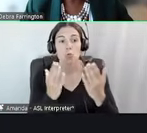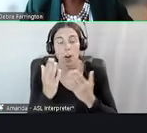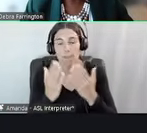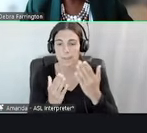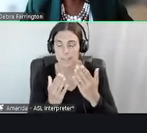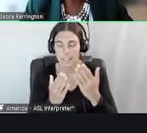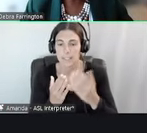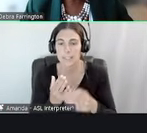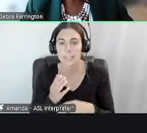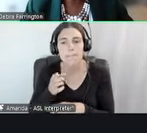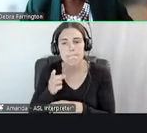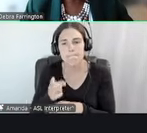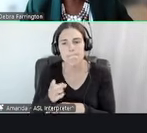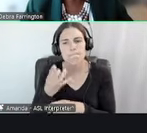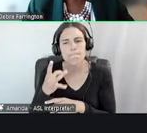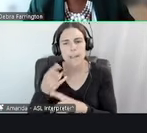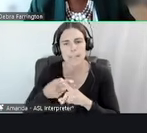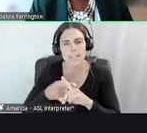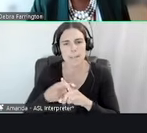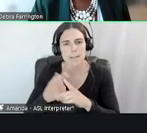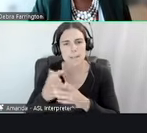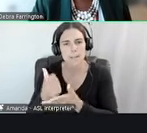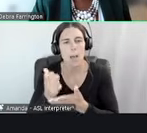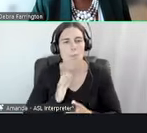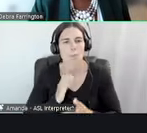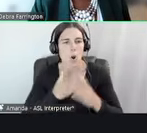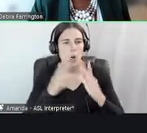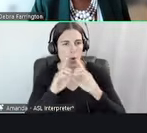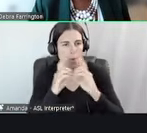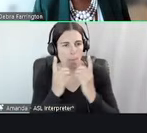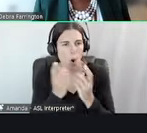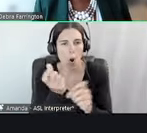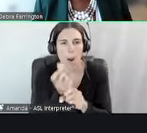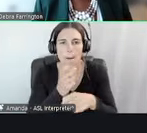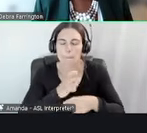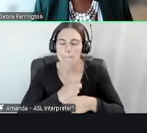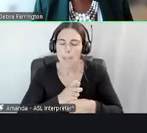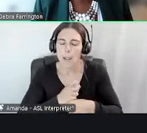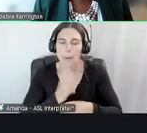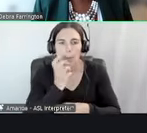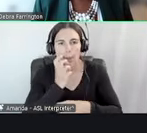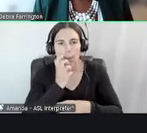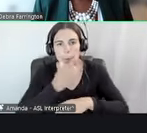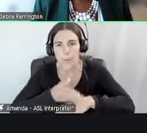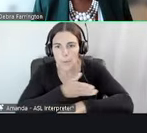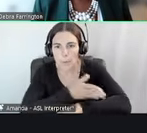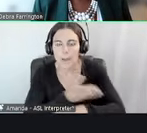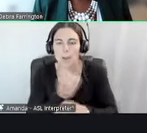the pa last 18 months helped our department make great strides towards creating a healthier North